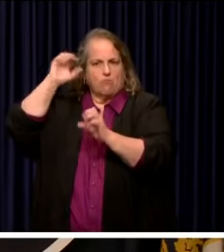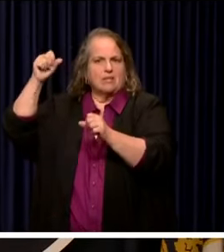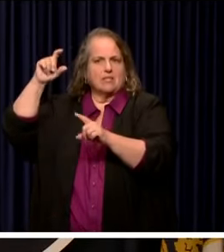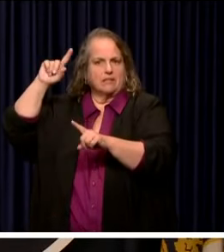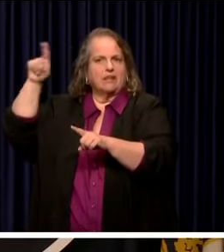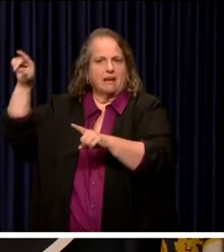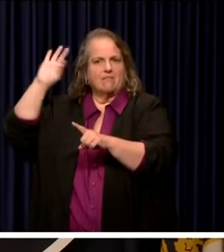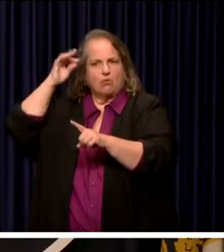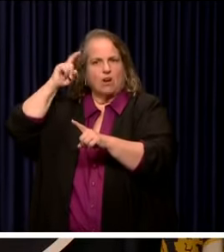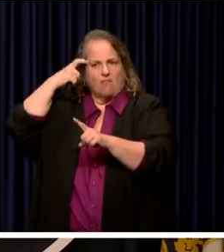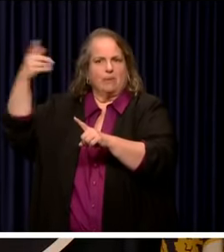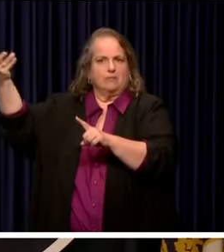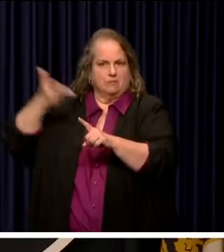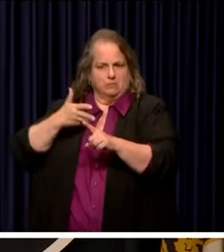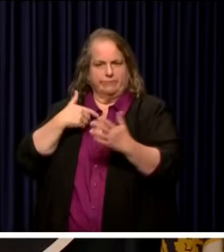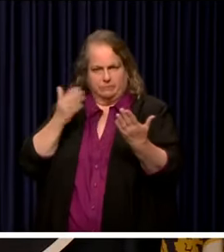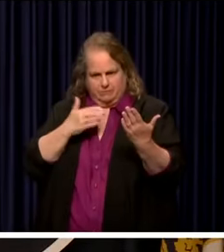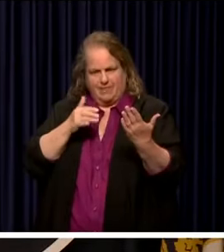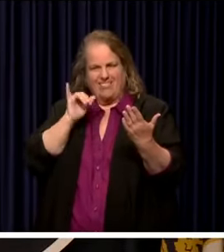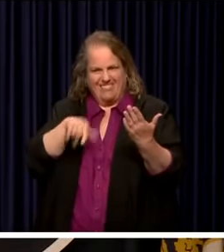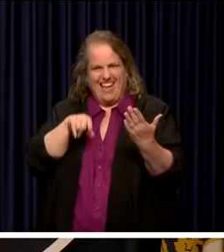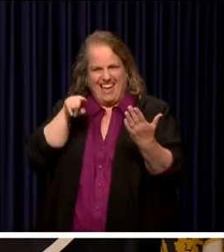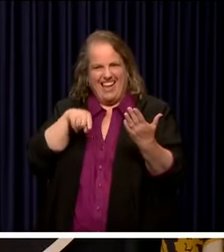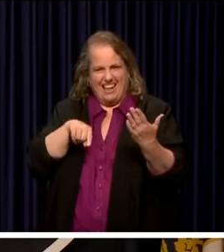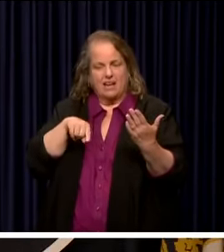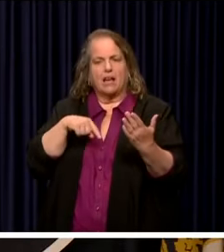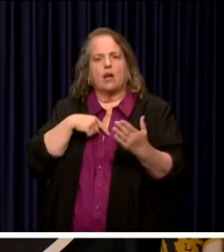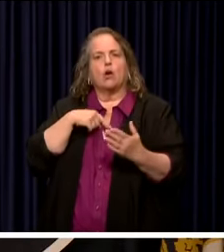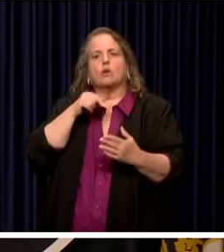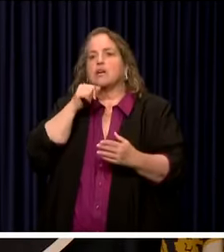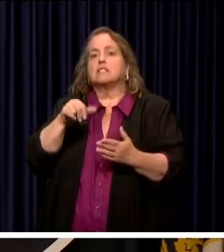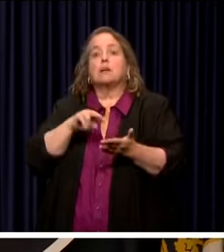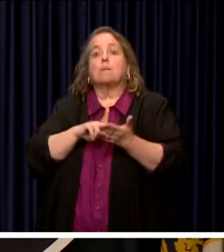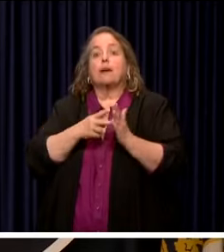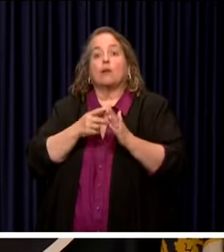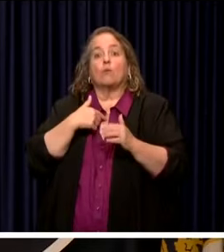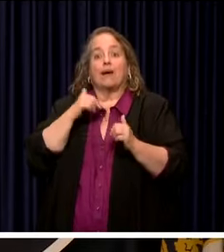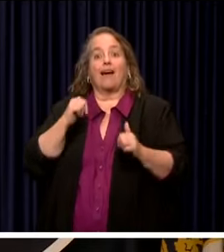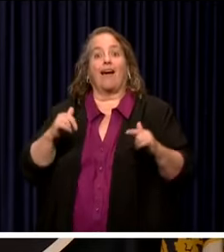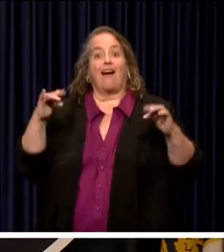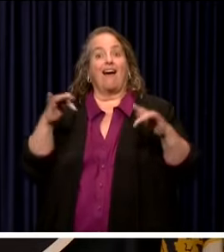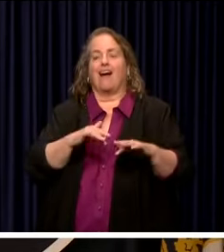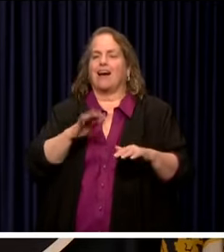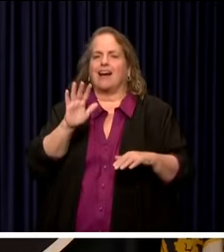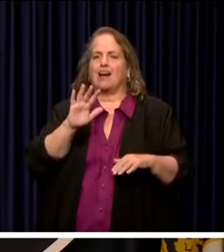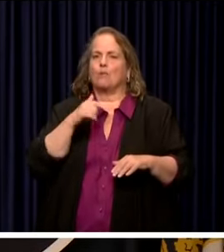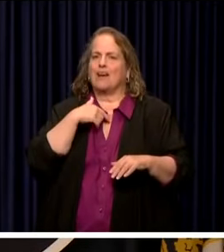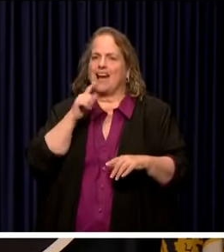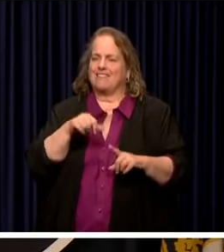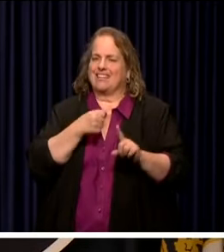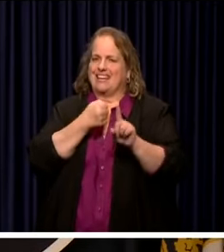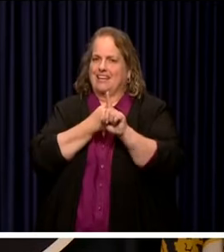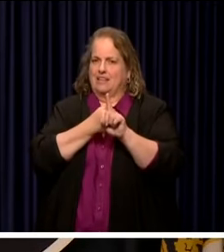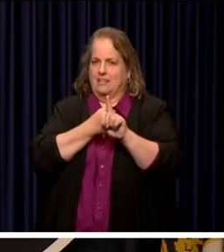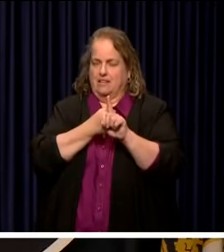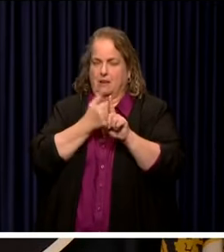HOW THEY BELIEVE THEY CAN FOLLOW THE CDC GUIDELINES AND THE CHANGES THAT THEY'RE GOING TO